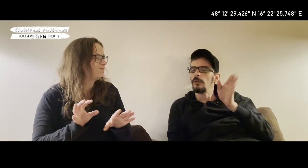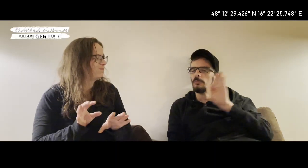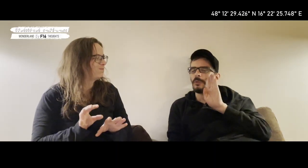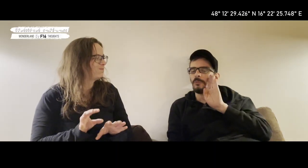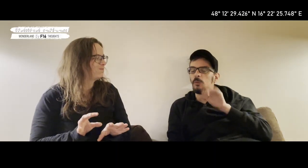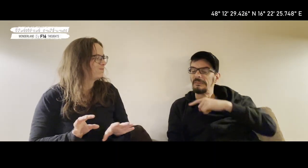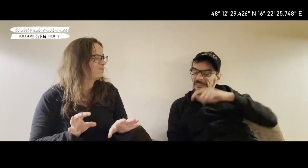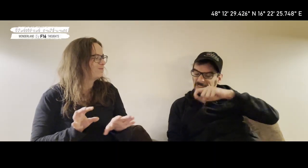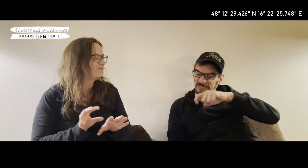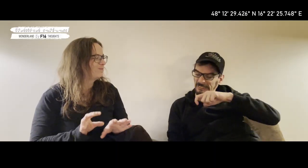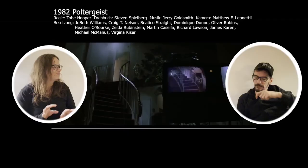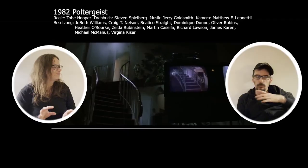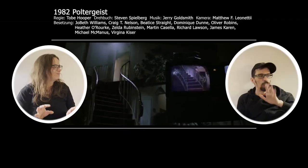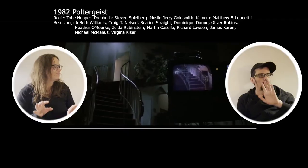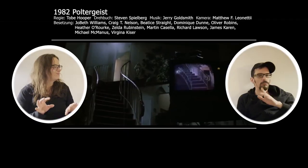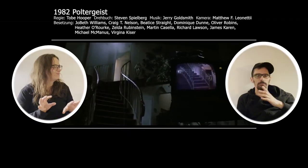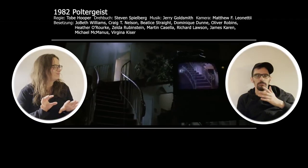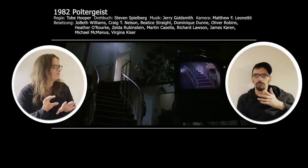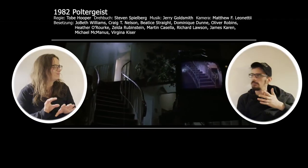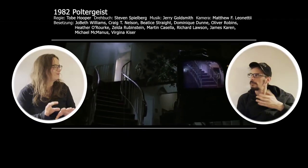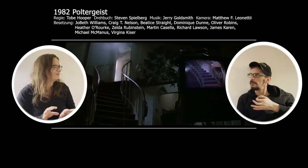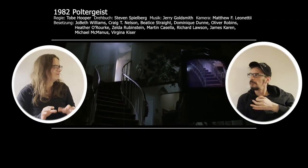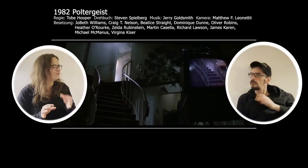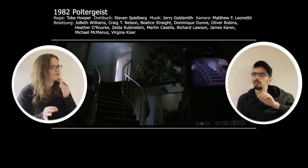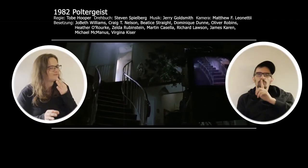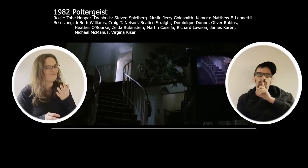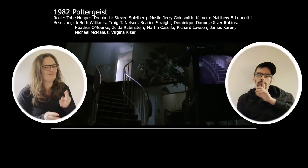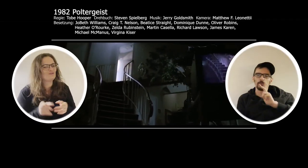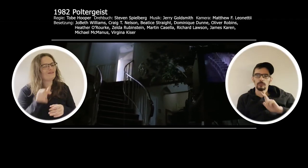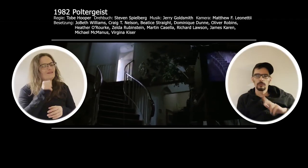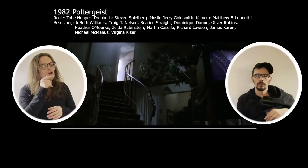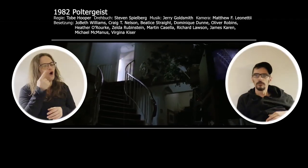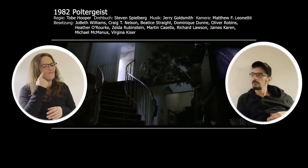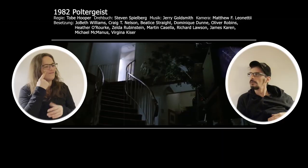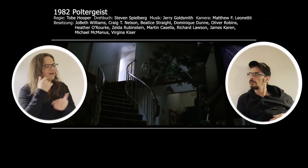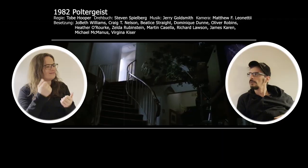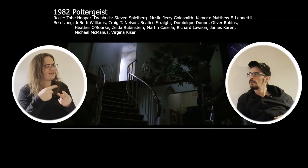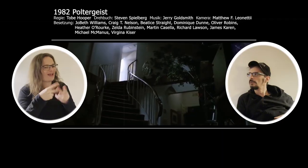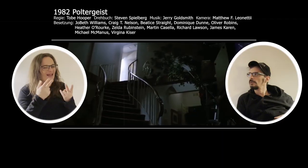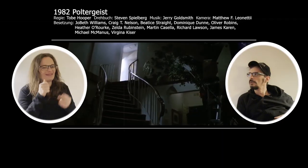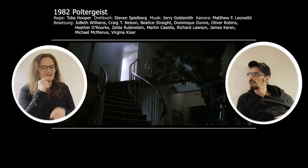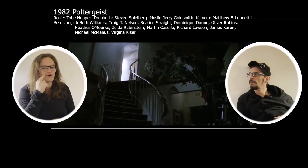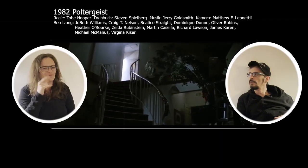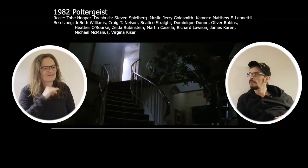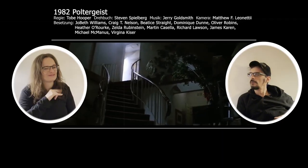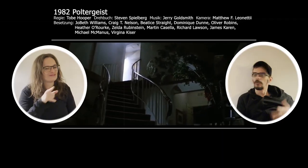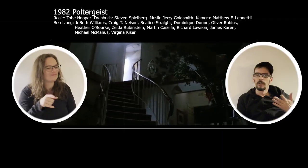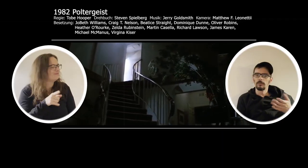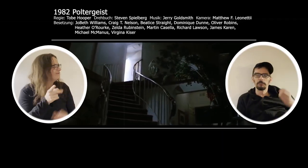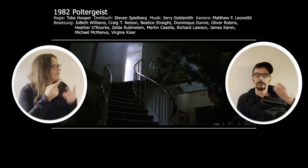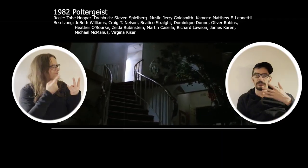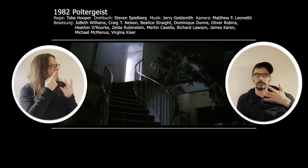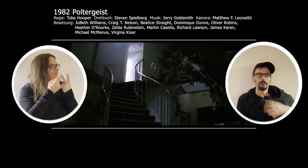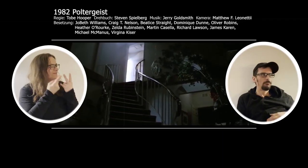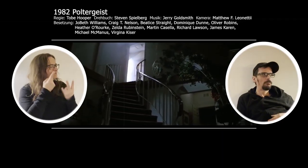That the hearing person does not notice how the needle scratches loudly across the surface?! And he doesn’t notice that it has now become light.